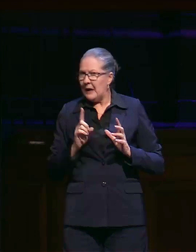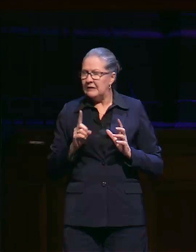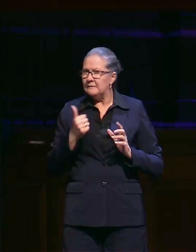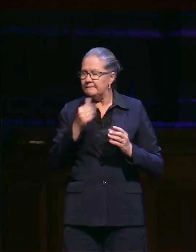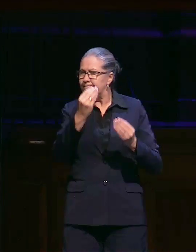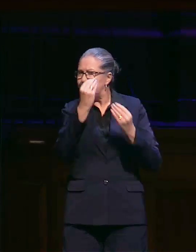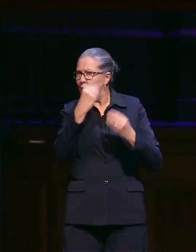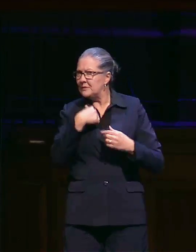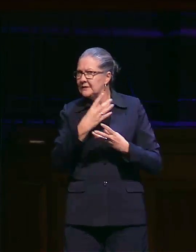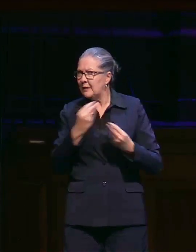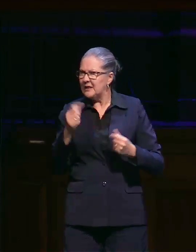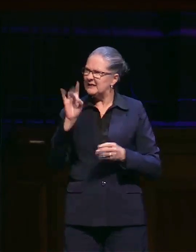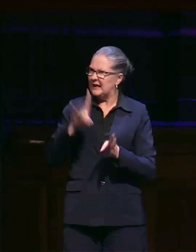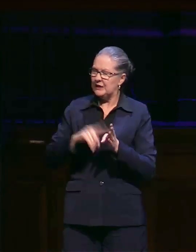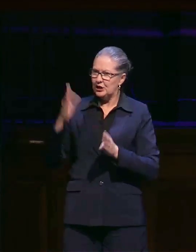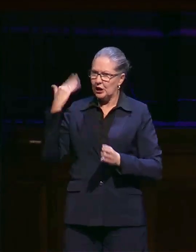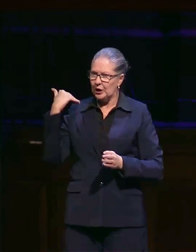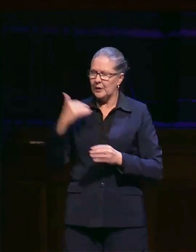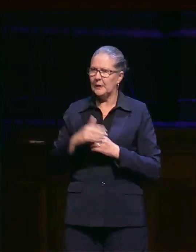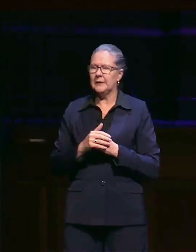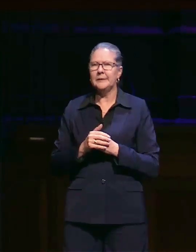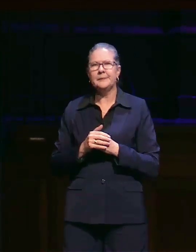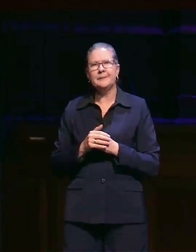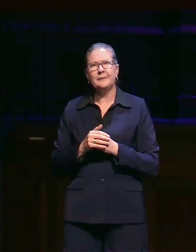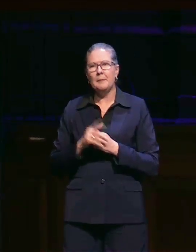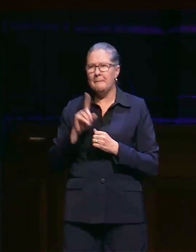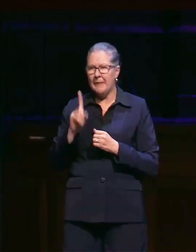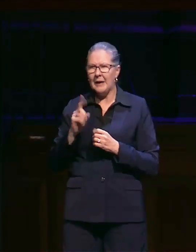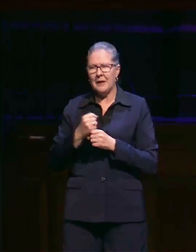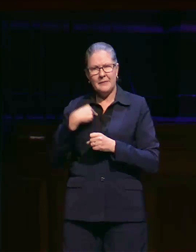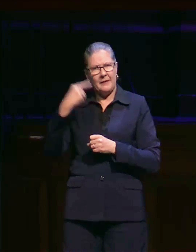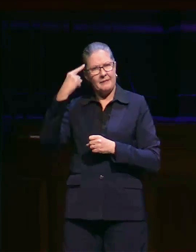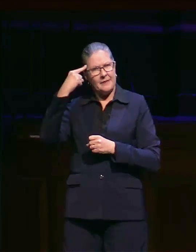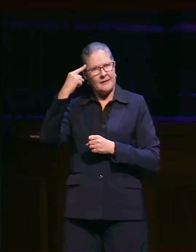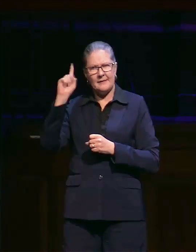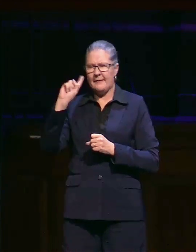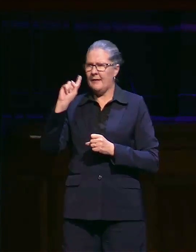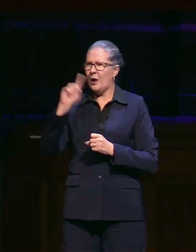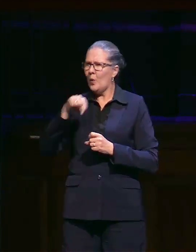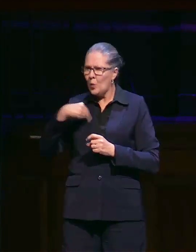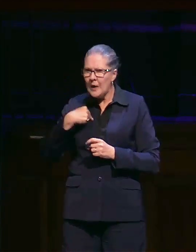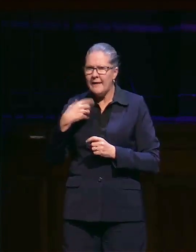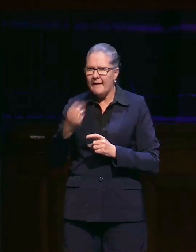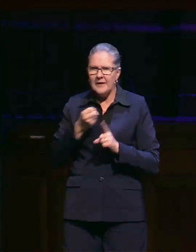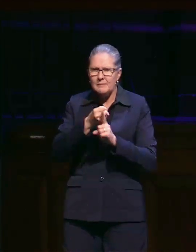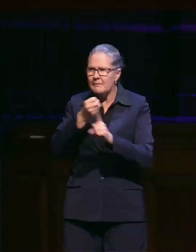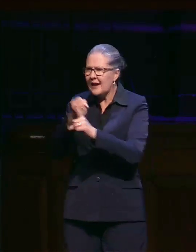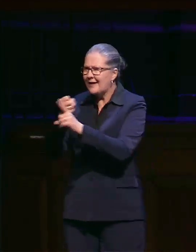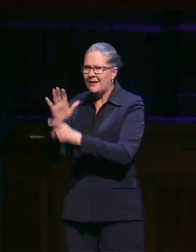happened yesterday we have an impact on people's daily lives for better or for